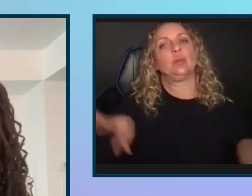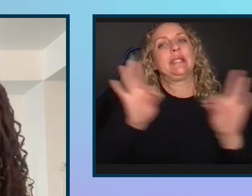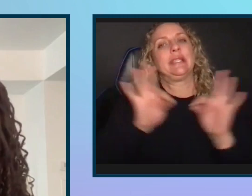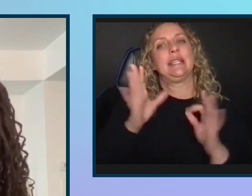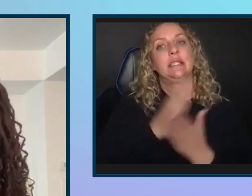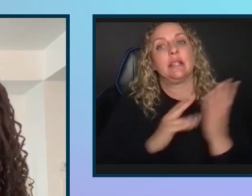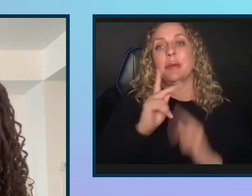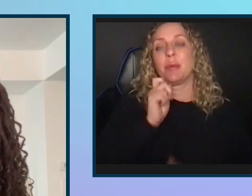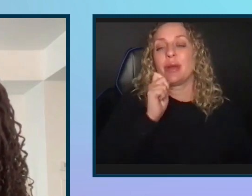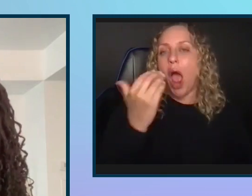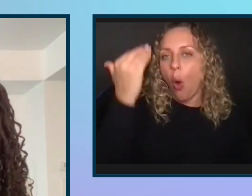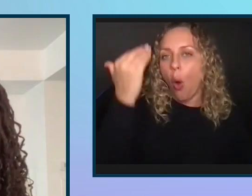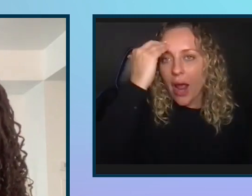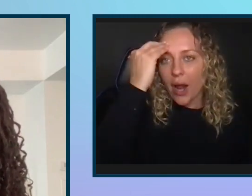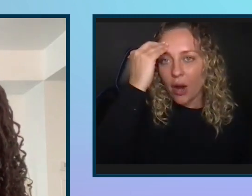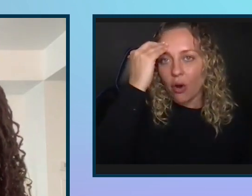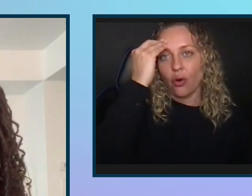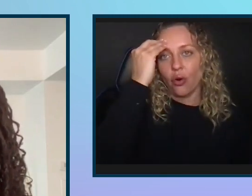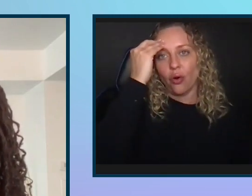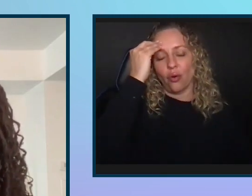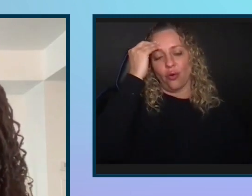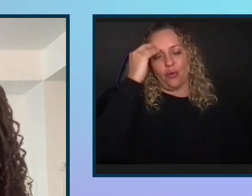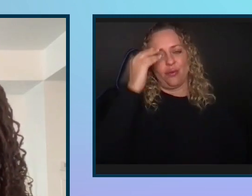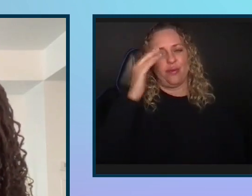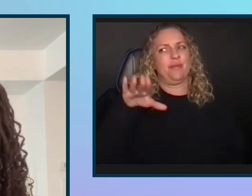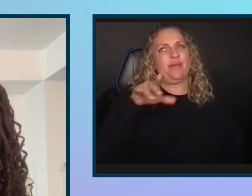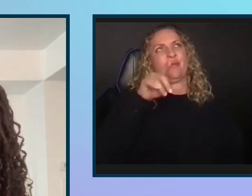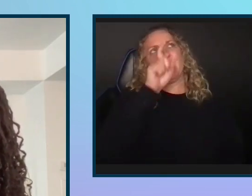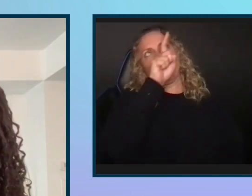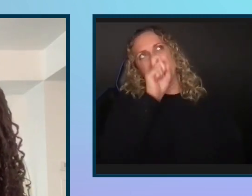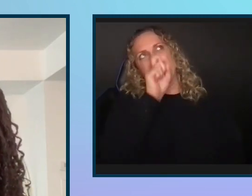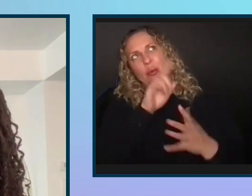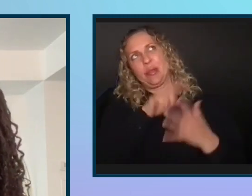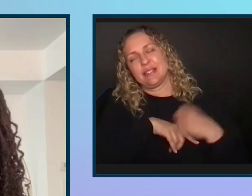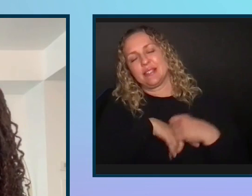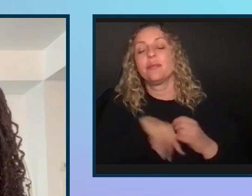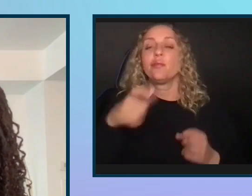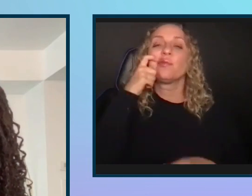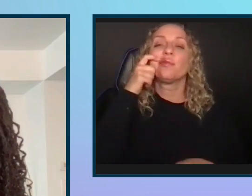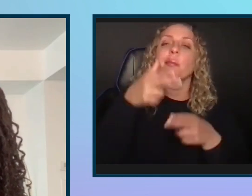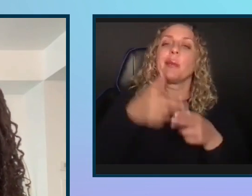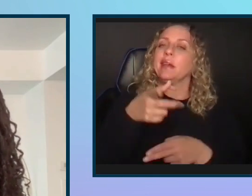hey, this is something you should be doing. You mentioned just a few minutes ago, right, that there are tools out there